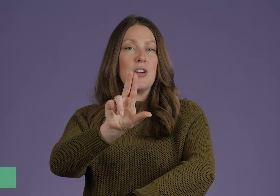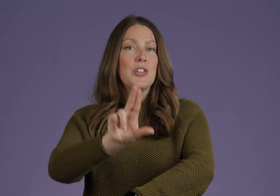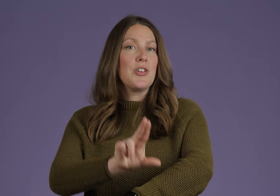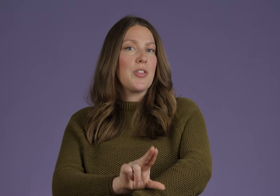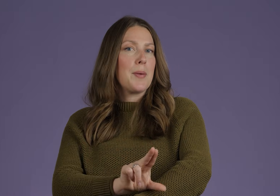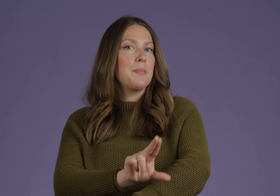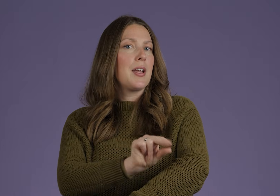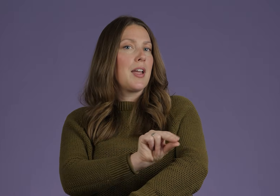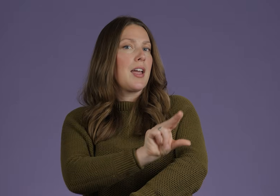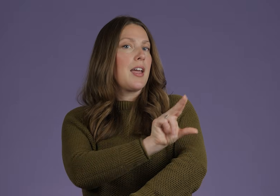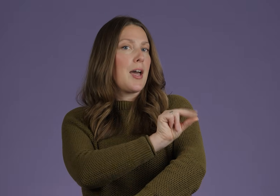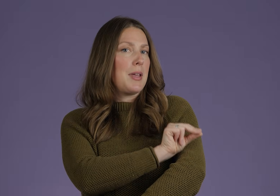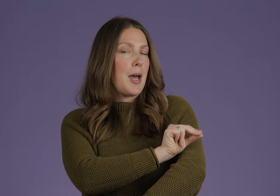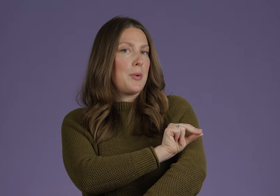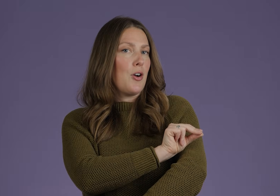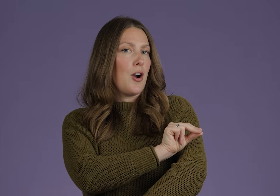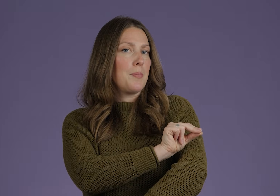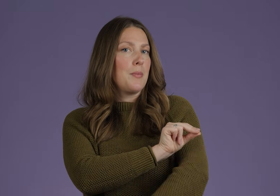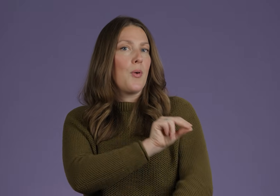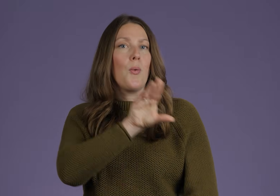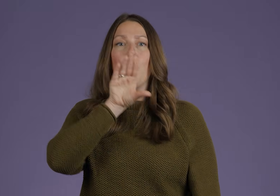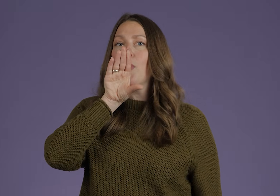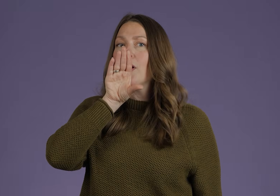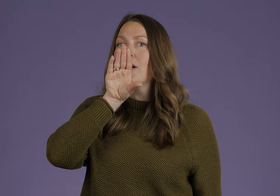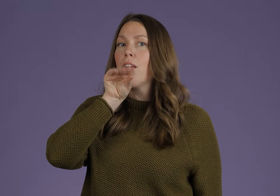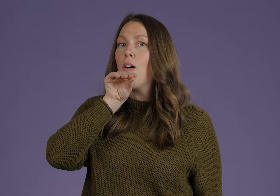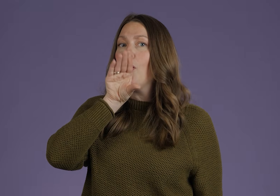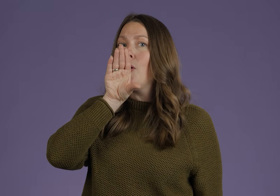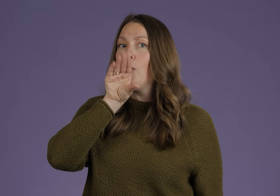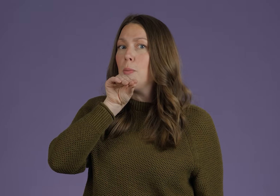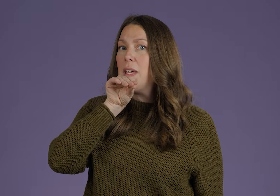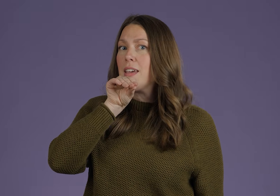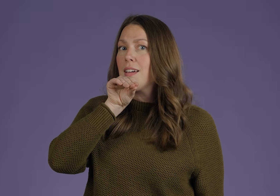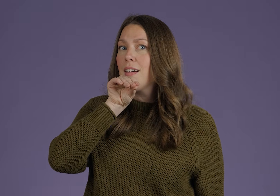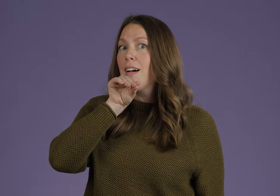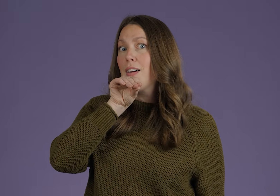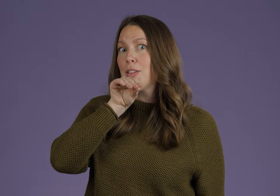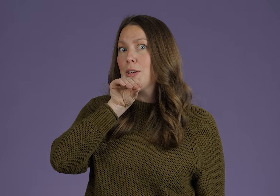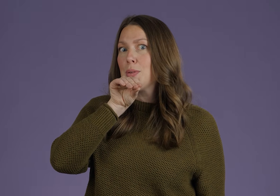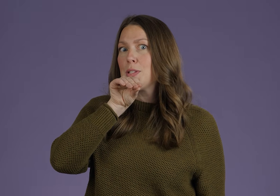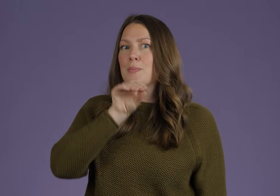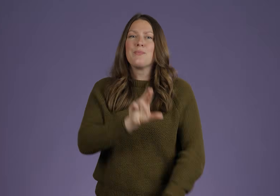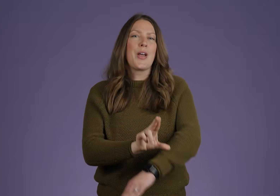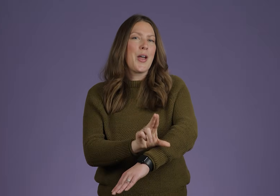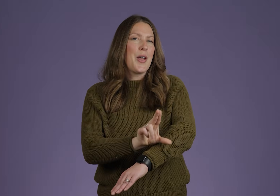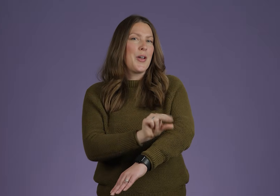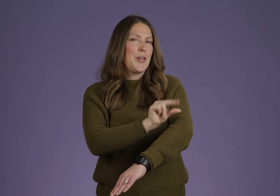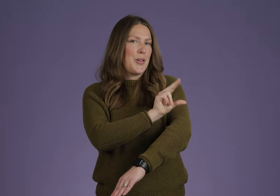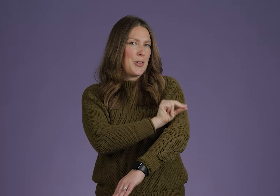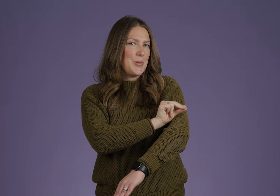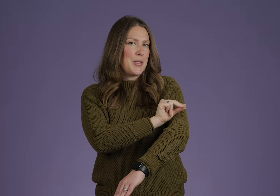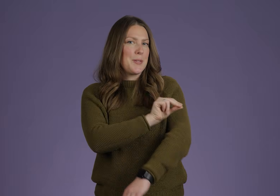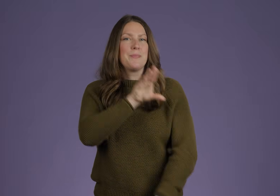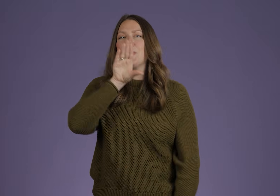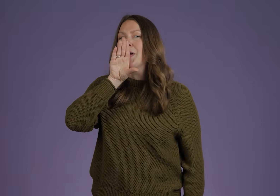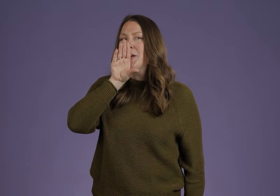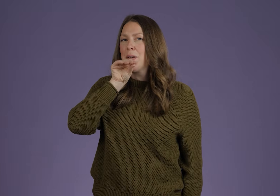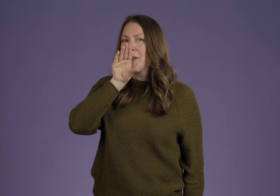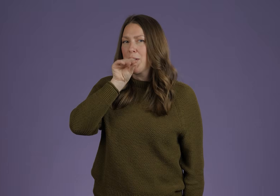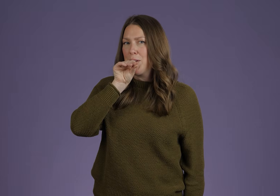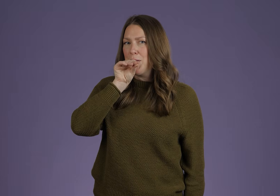fingers and your thumb coming up your